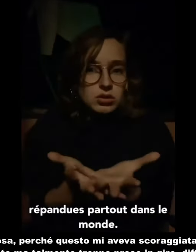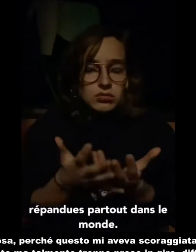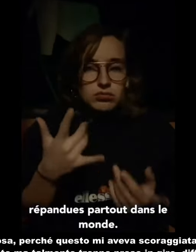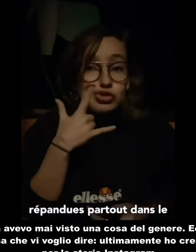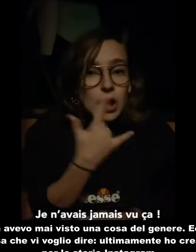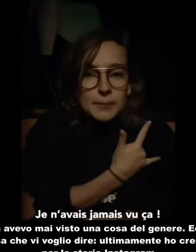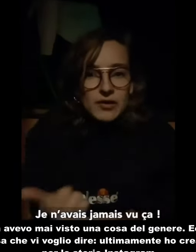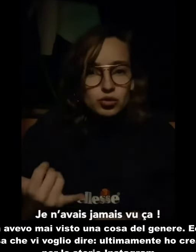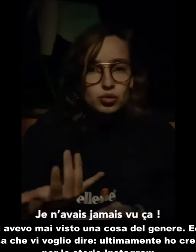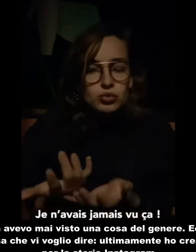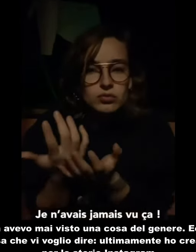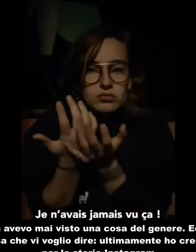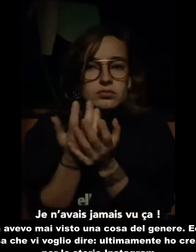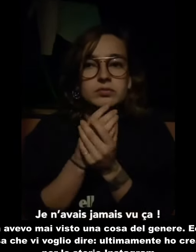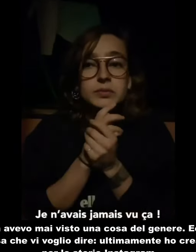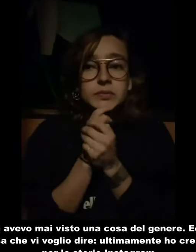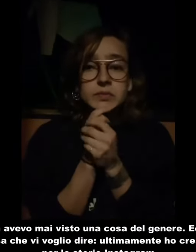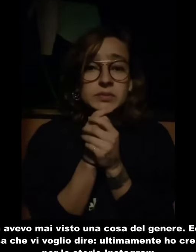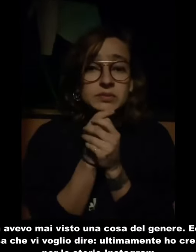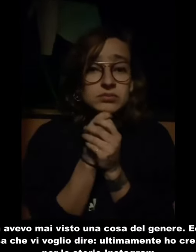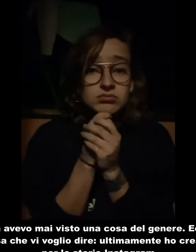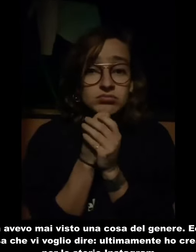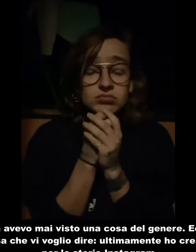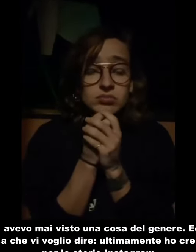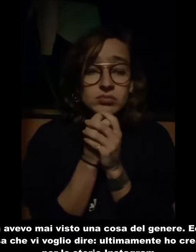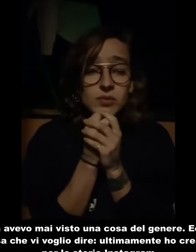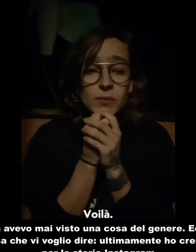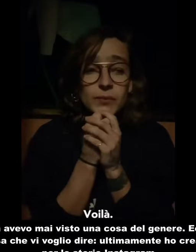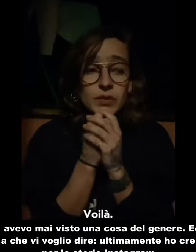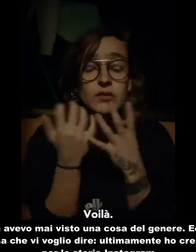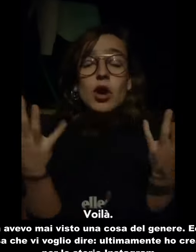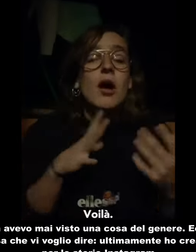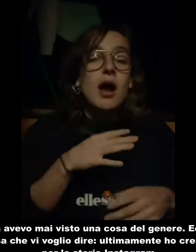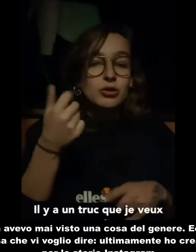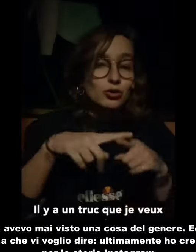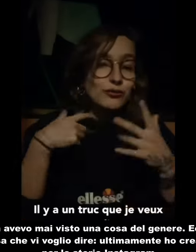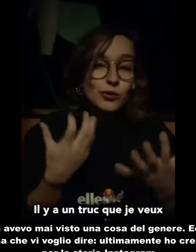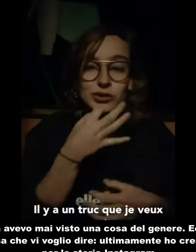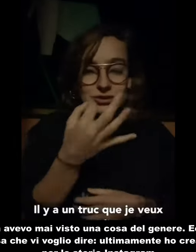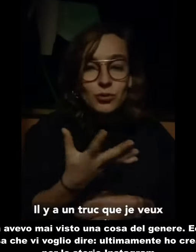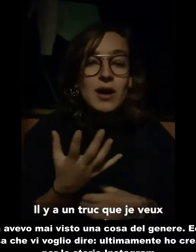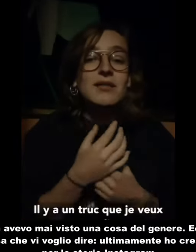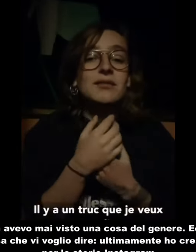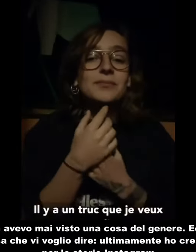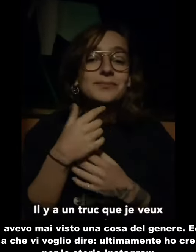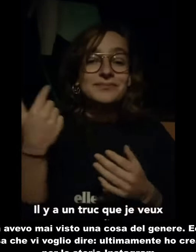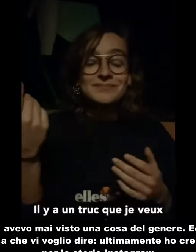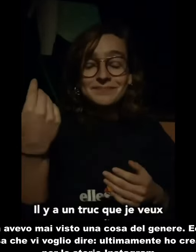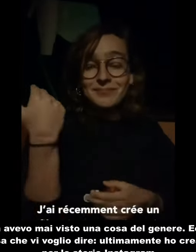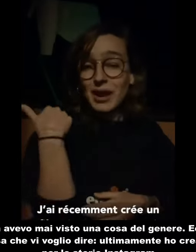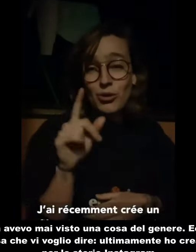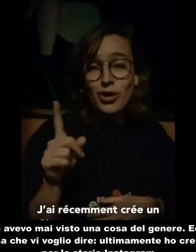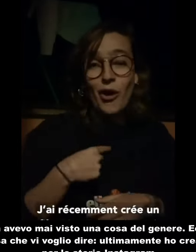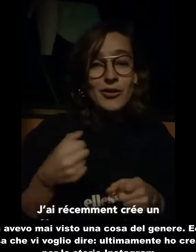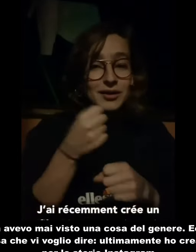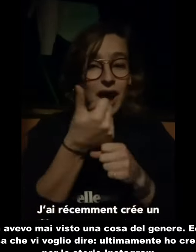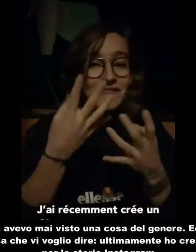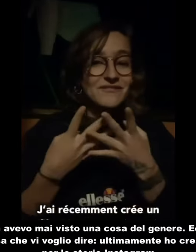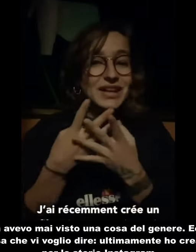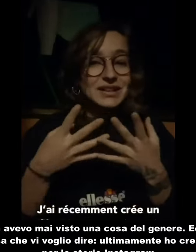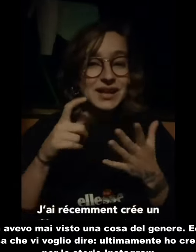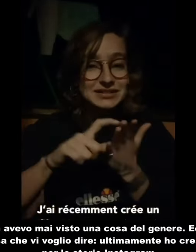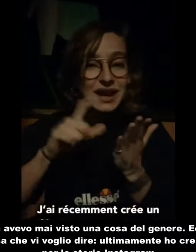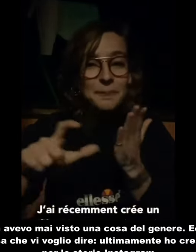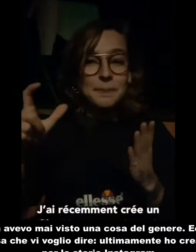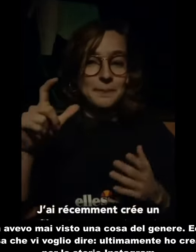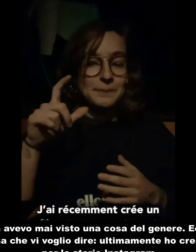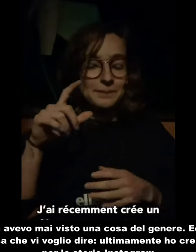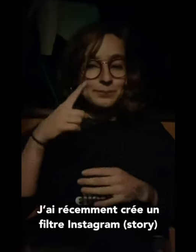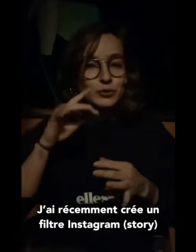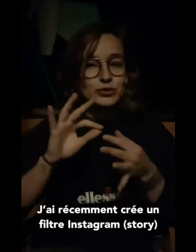I've never seen something like that. There's a thing I wanna say, I created an Instagram filter